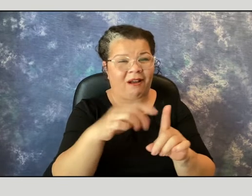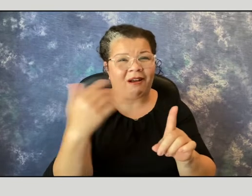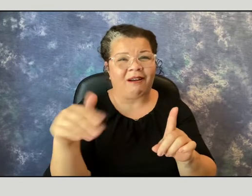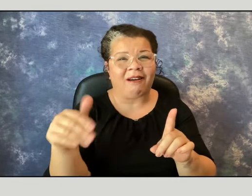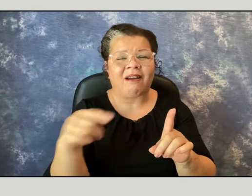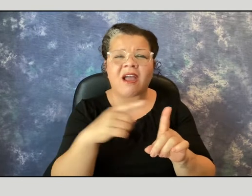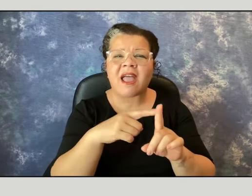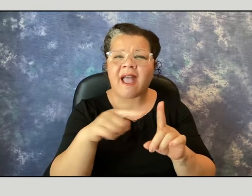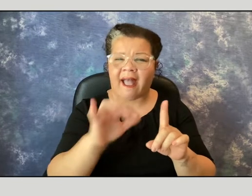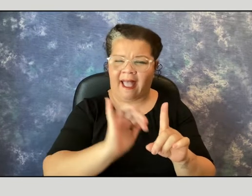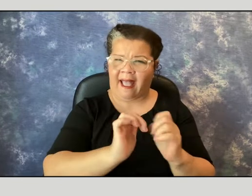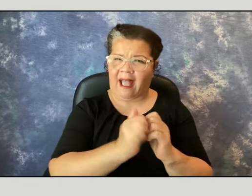Who would like to start?